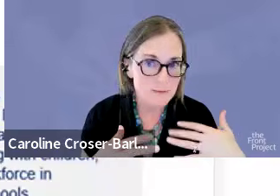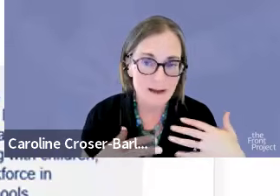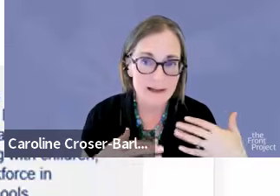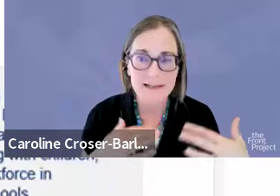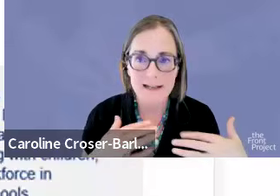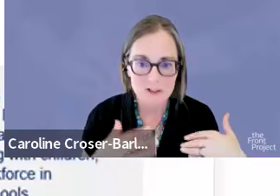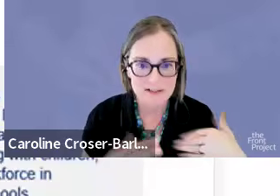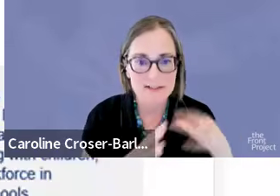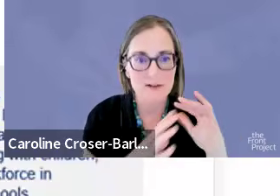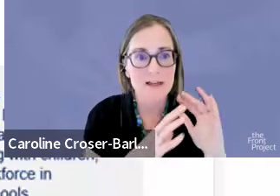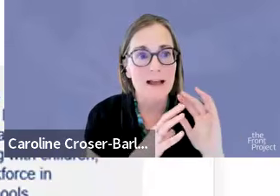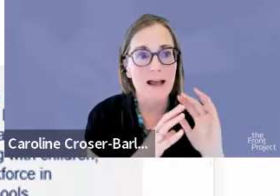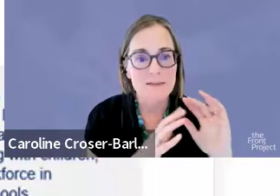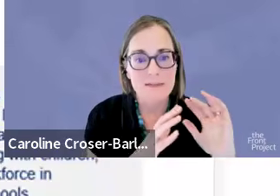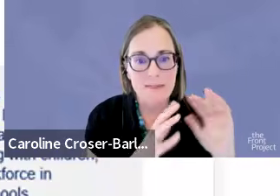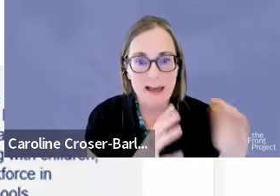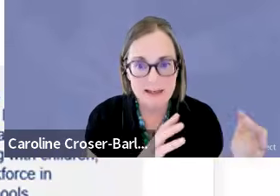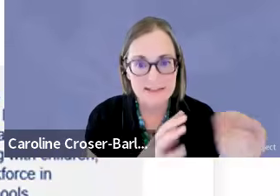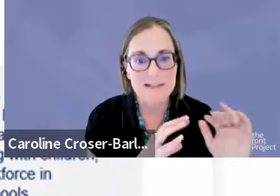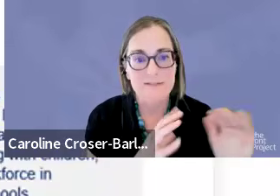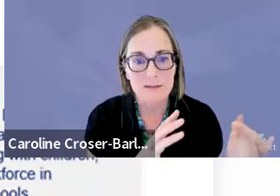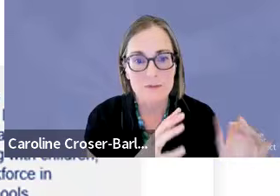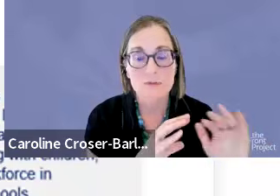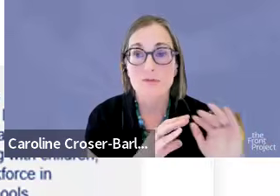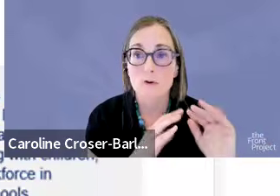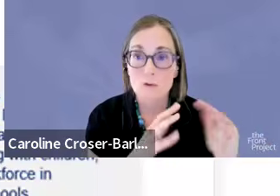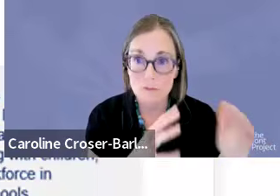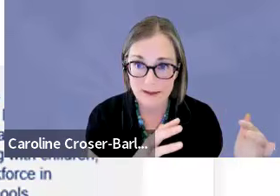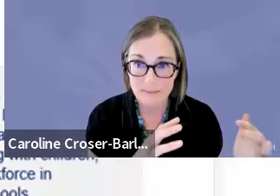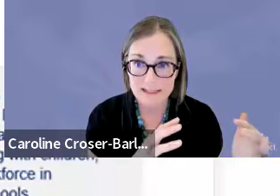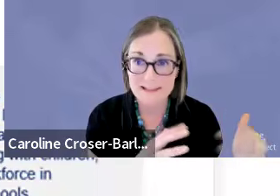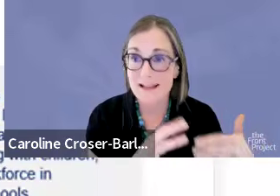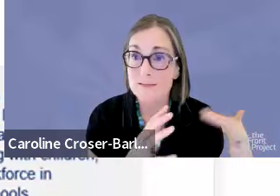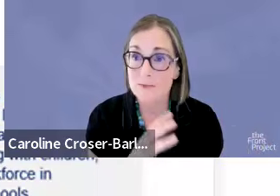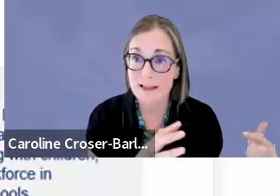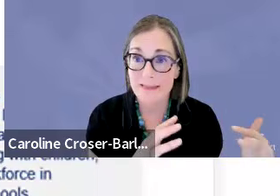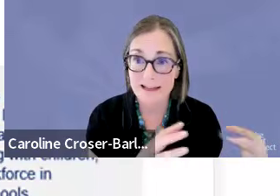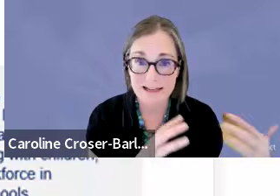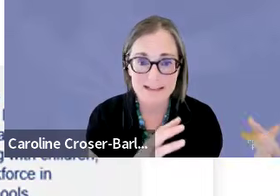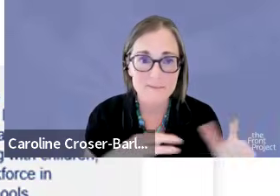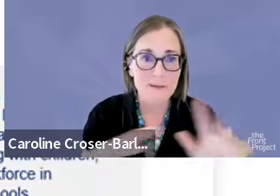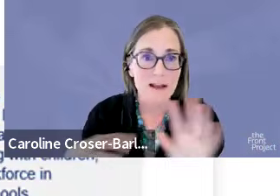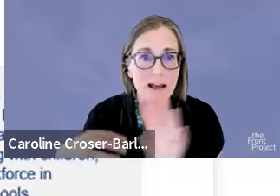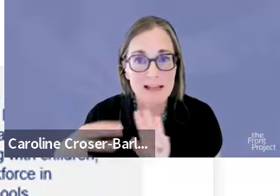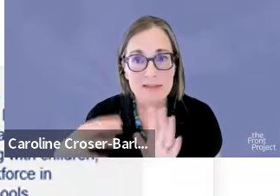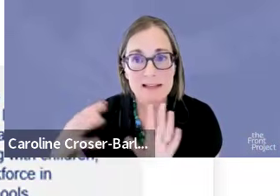group connections. So - and that is available for all families, as and when they need it. And then